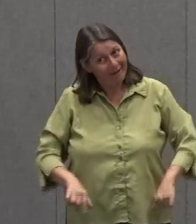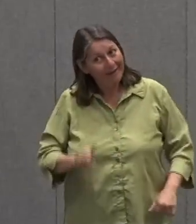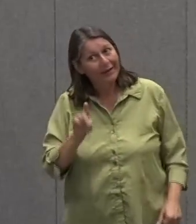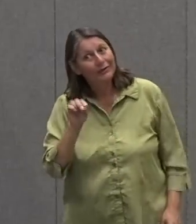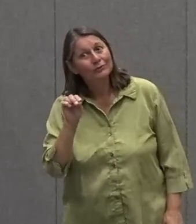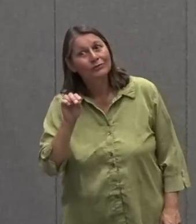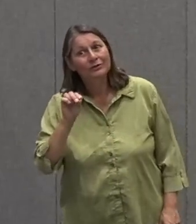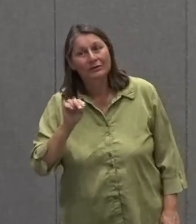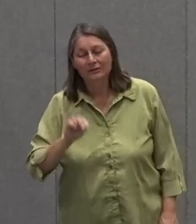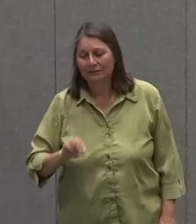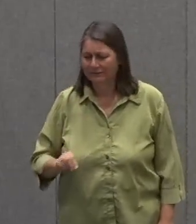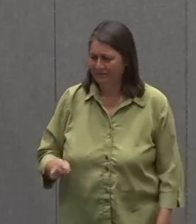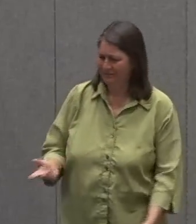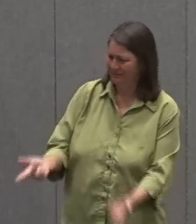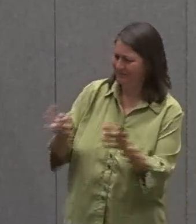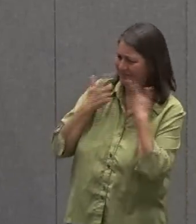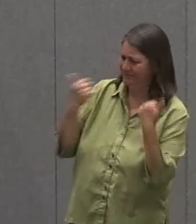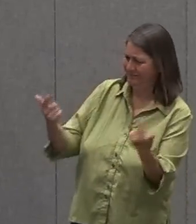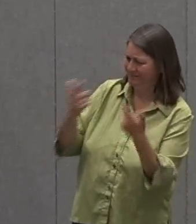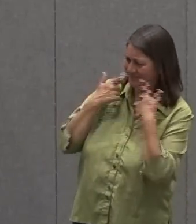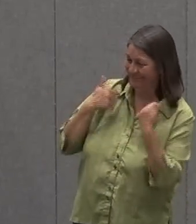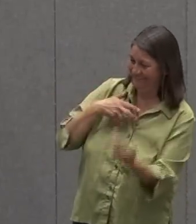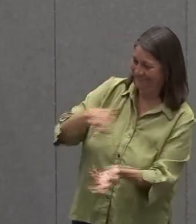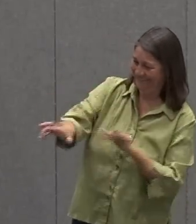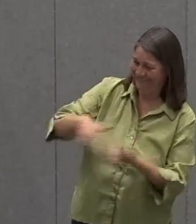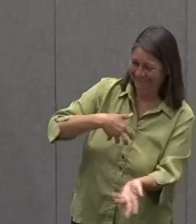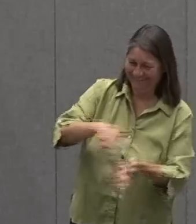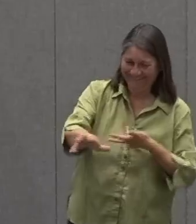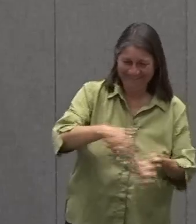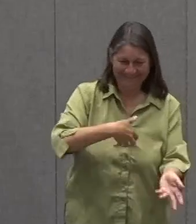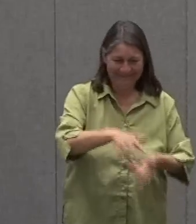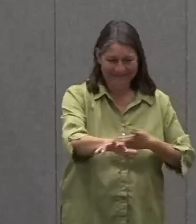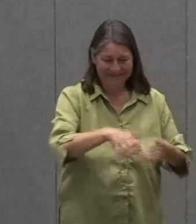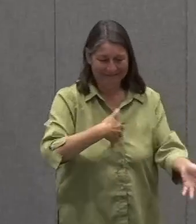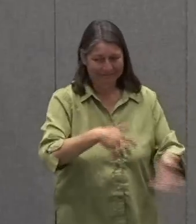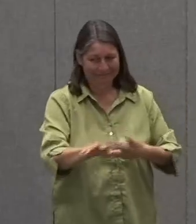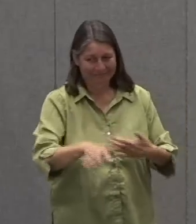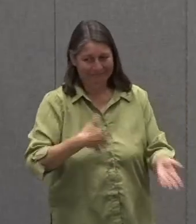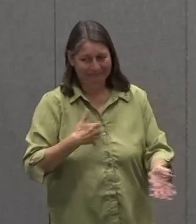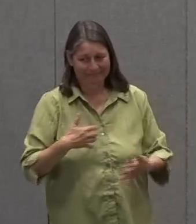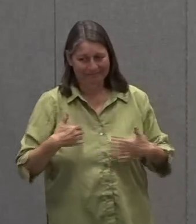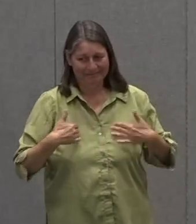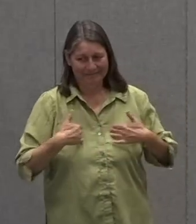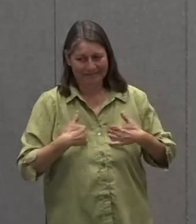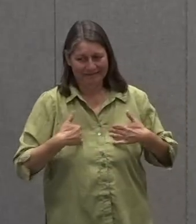Ho, ho, ho! Ha, ha, ha! The other animals broke into laughter.